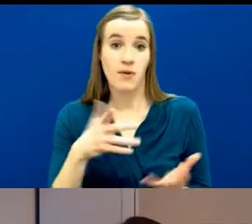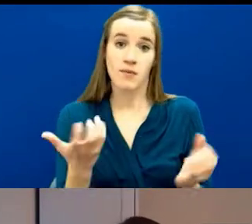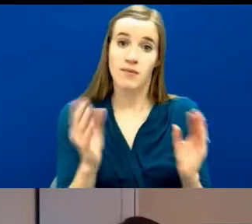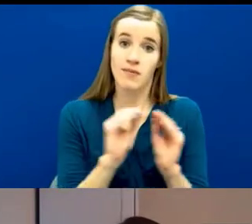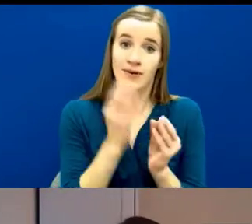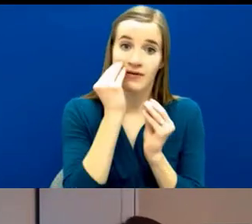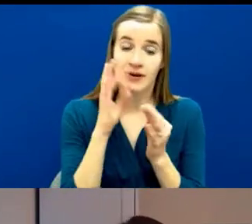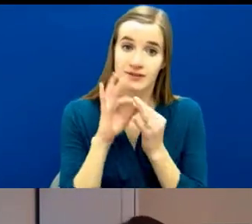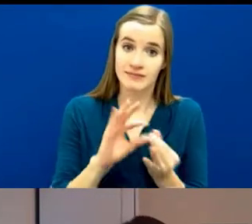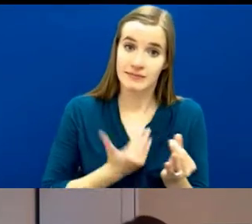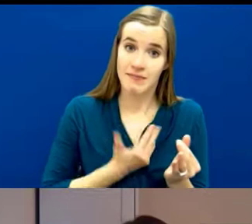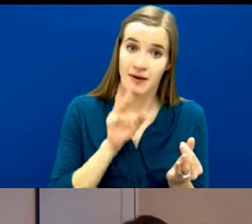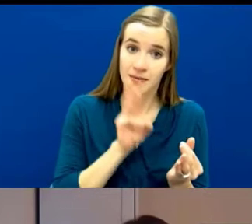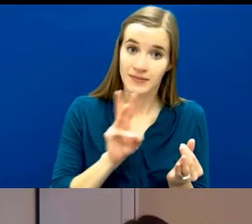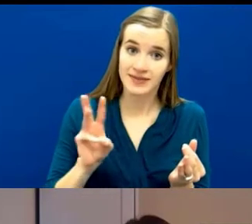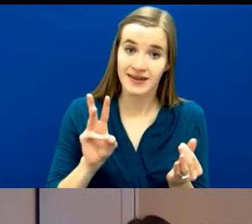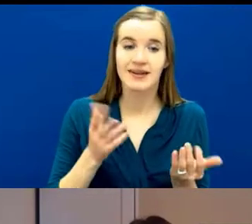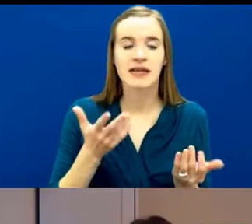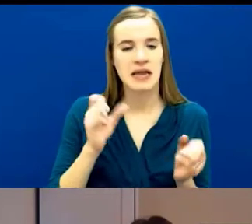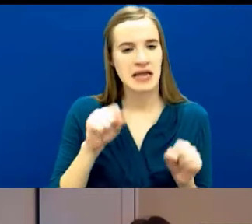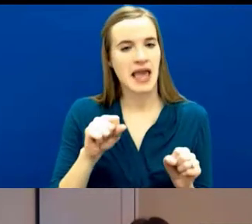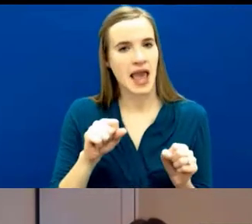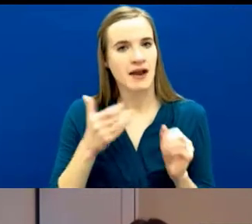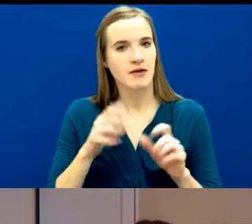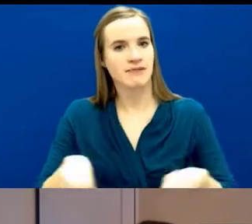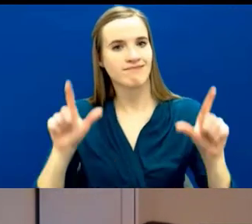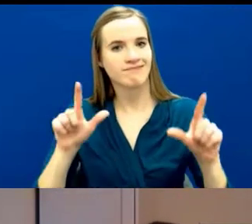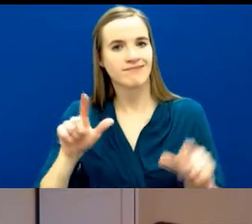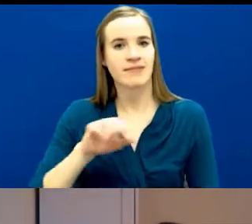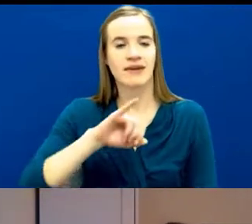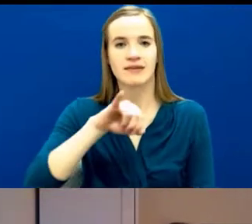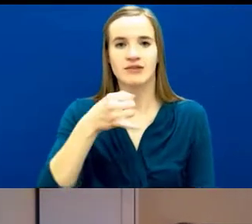website, you can find my website at jkclegacy.com.